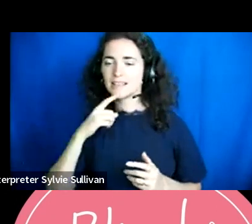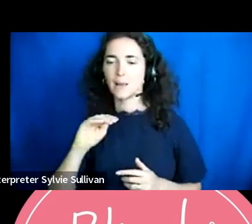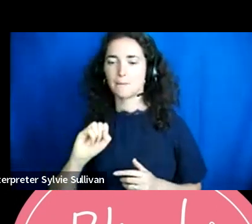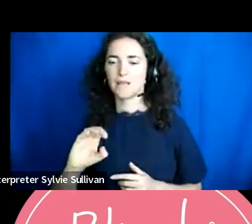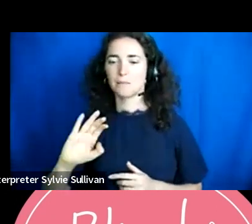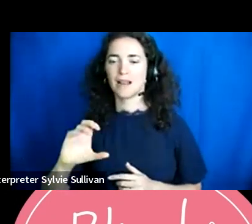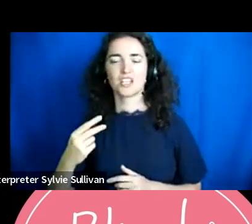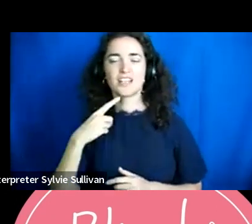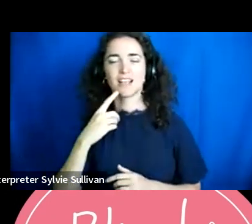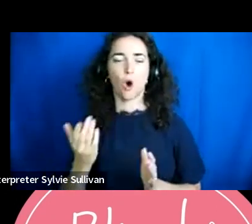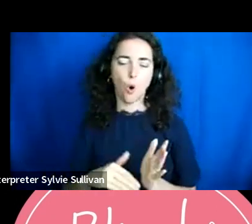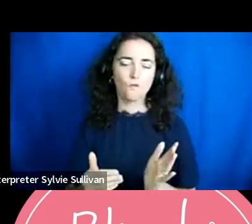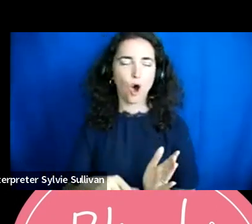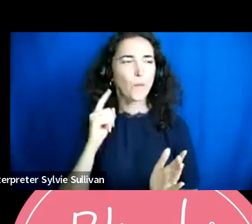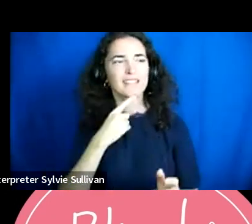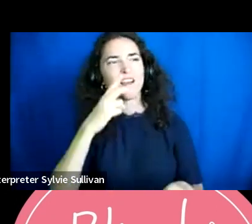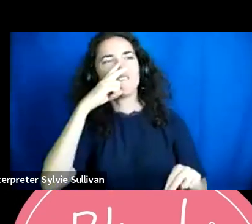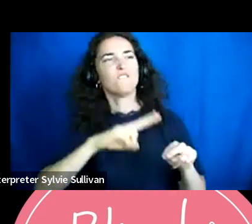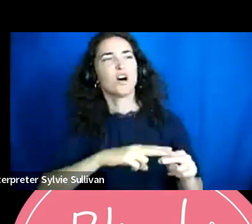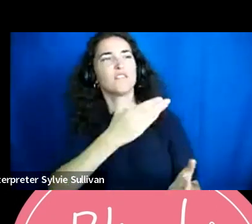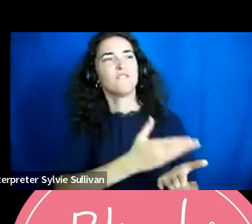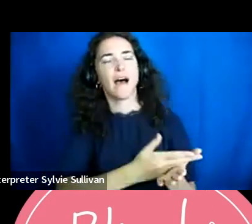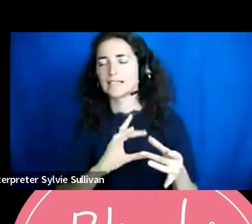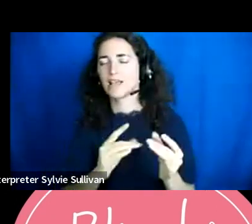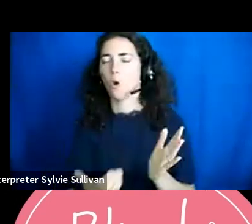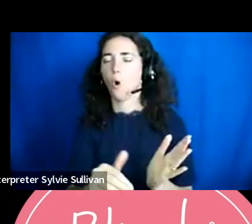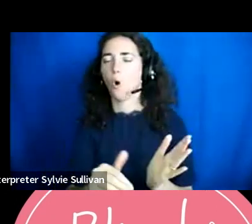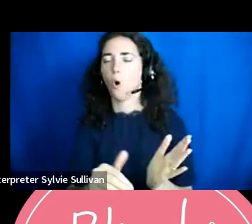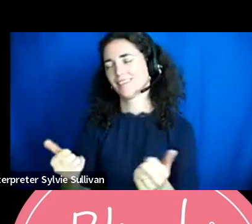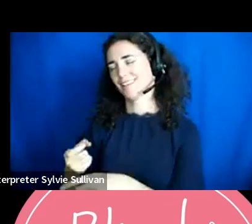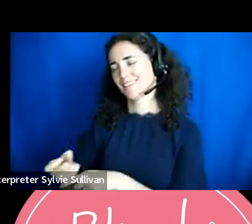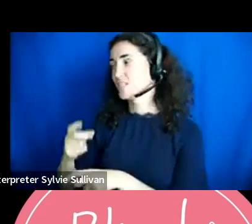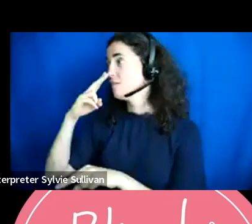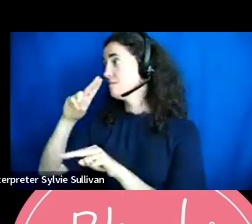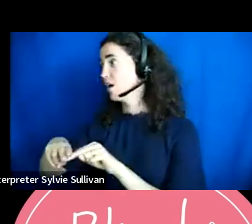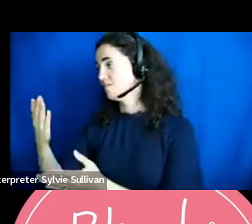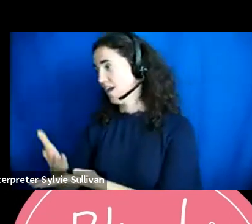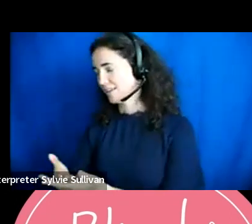And then it it did become a joke. so i'm at Chavan back in 2,000.